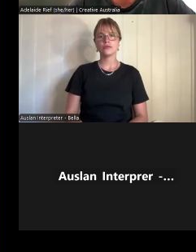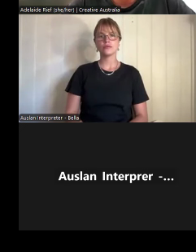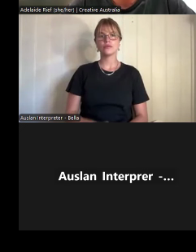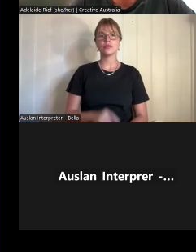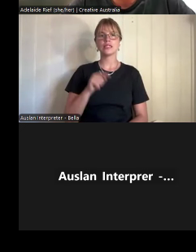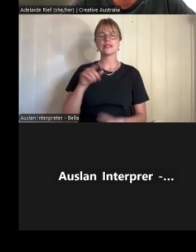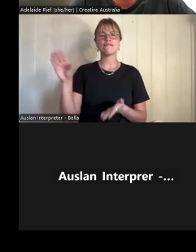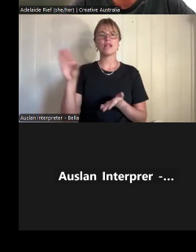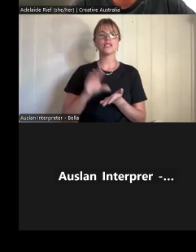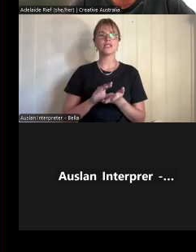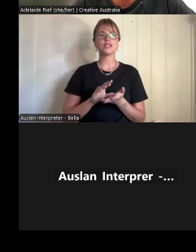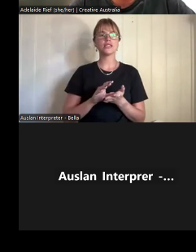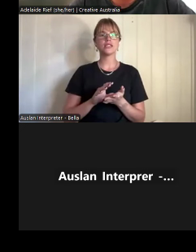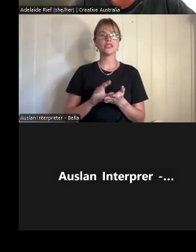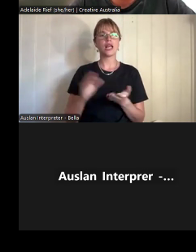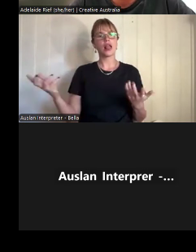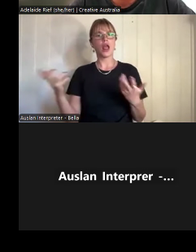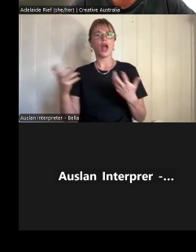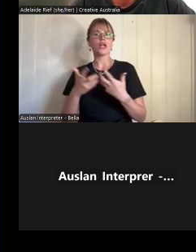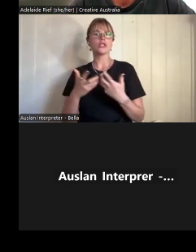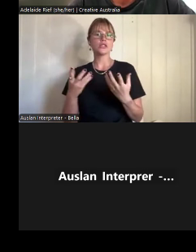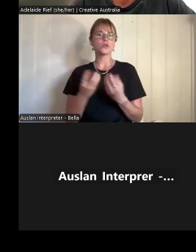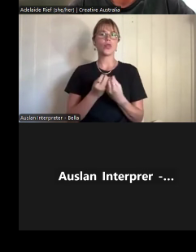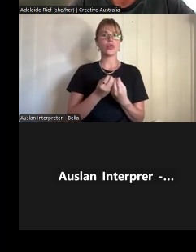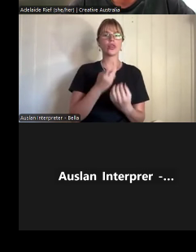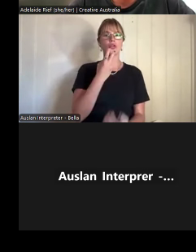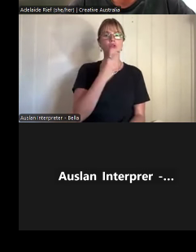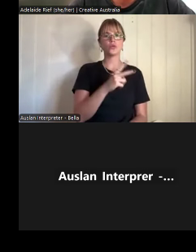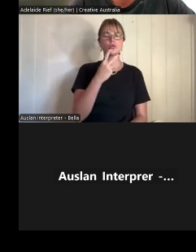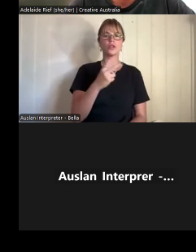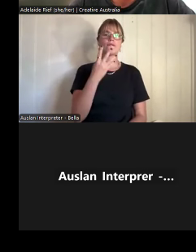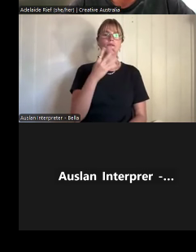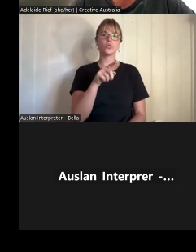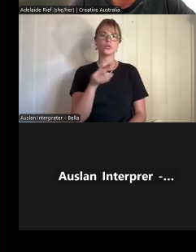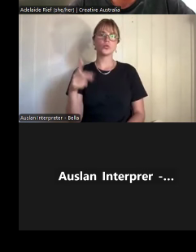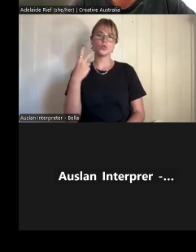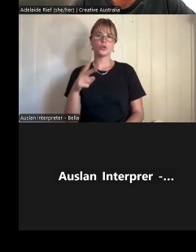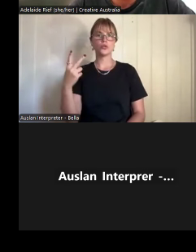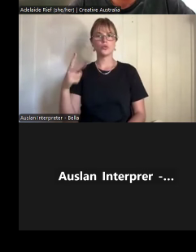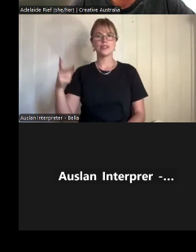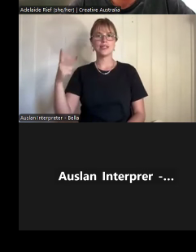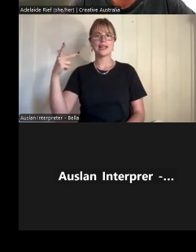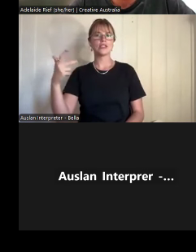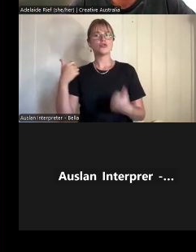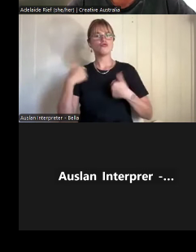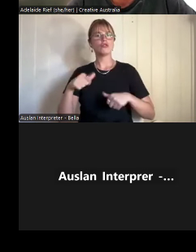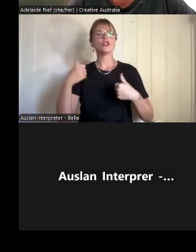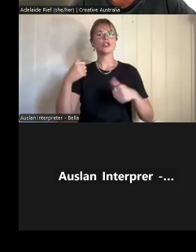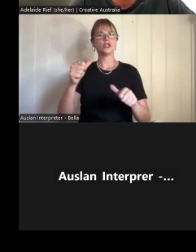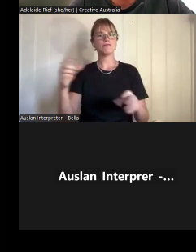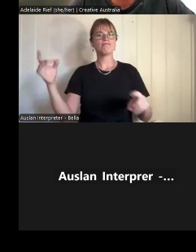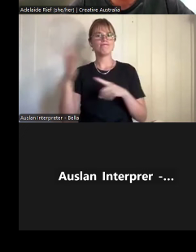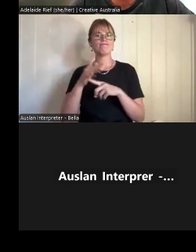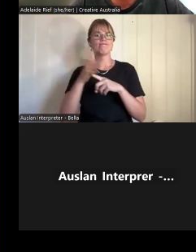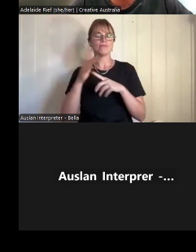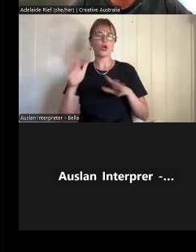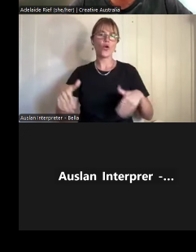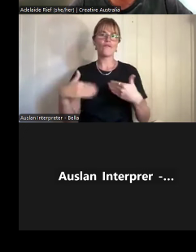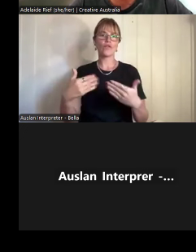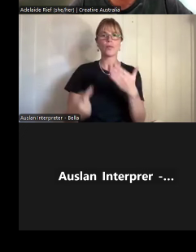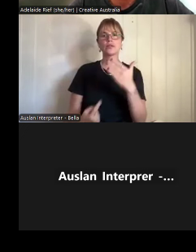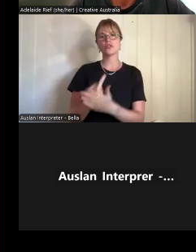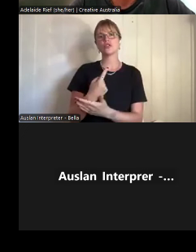aligns with our 2024 2028 strategy and priority to offer opportunities to increase diversity in